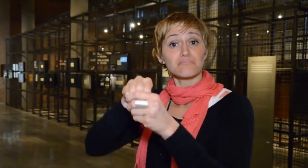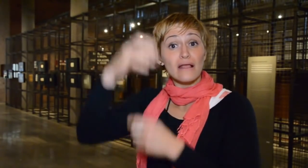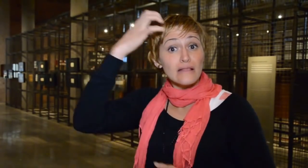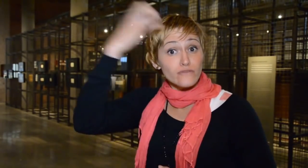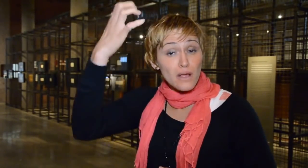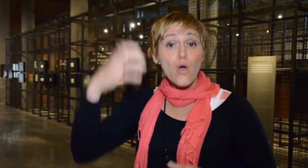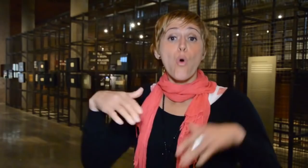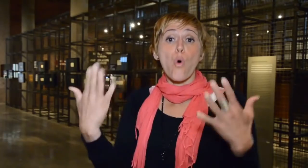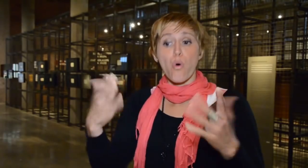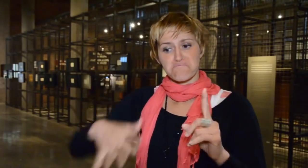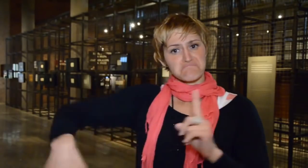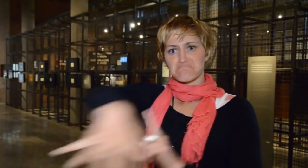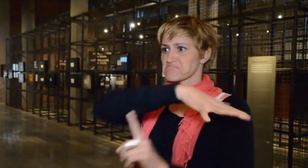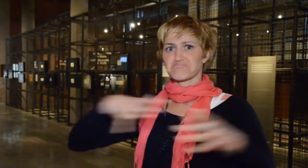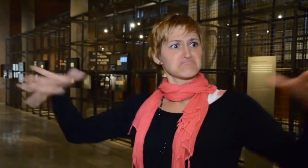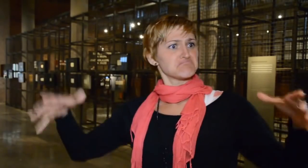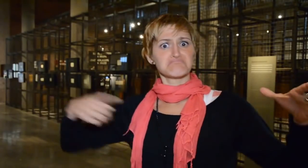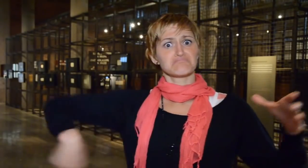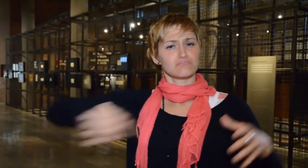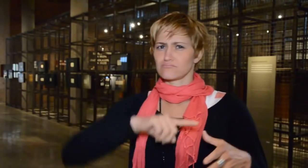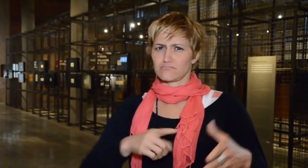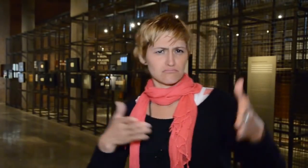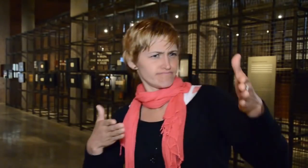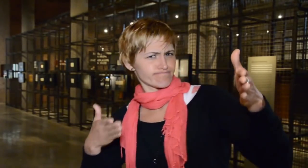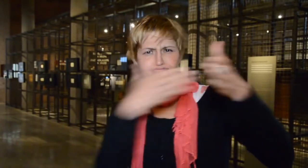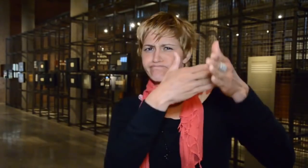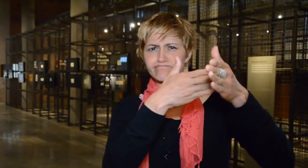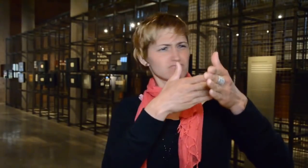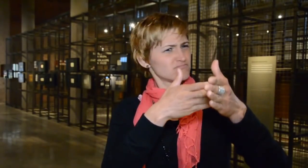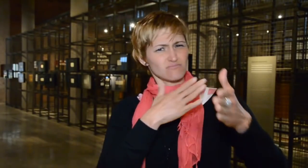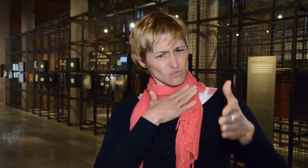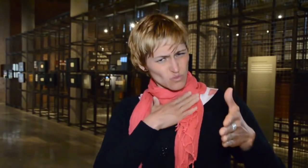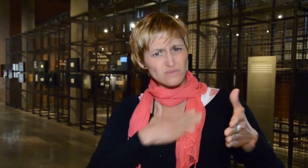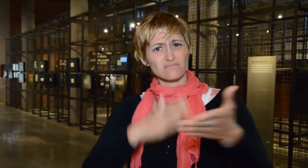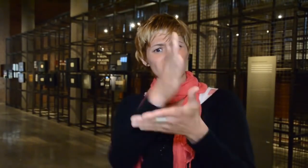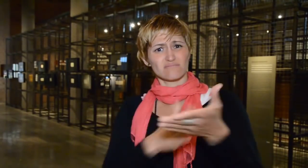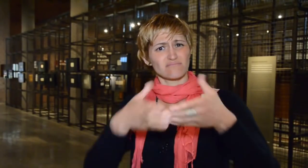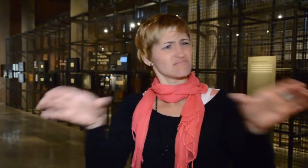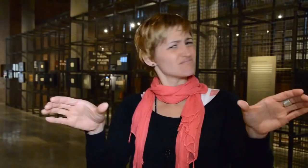concept of apartheid and wished for freedom of blending.